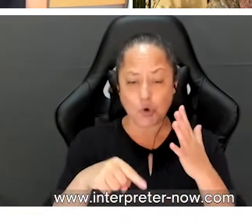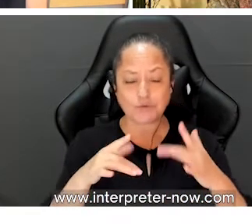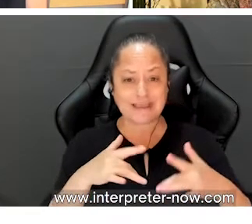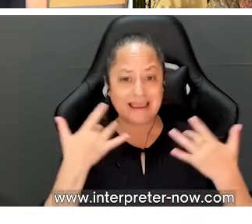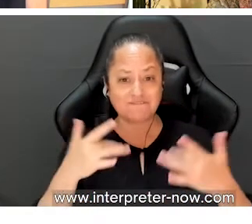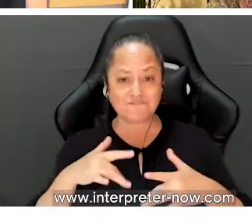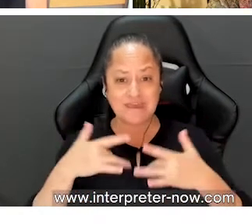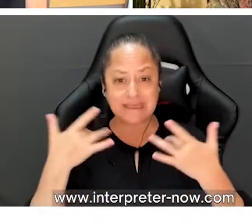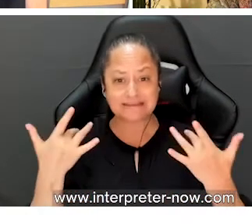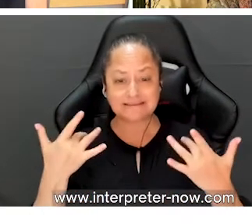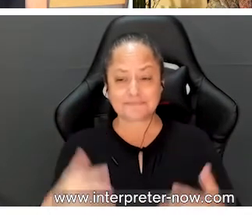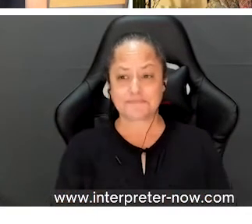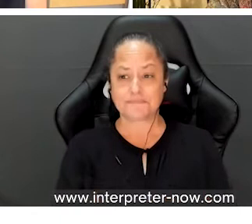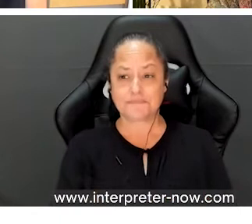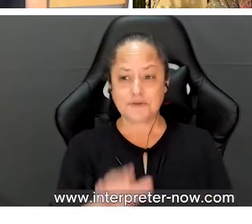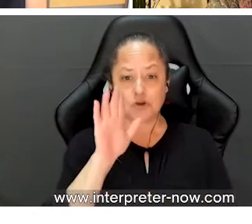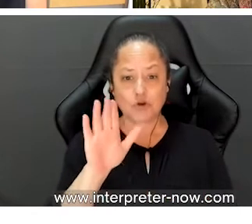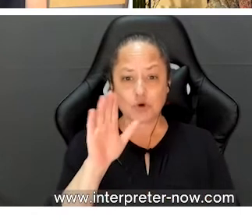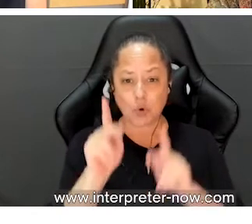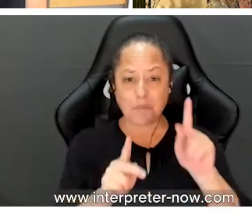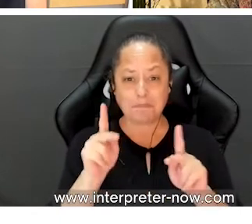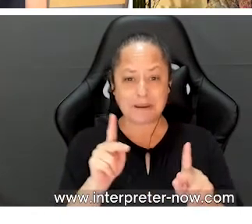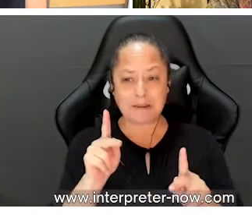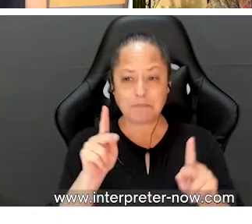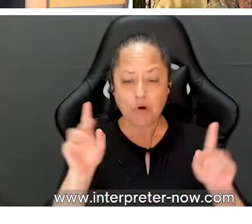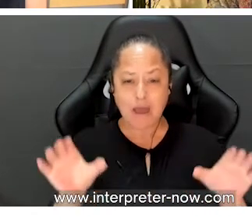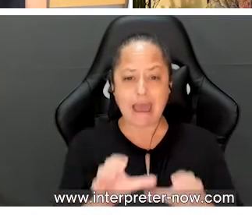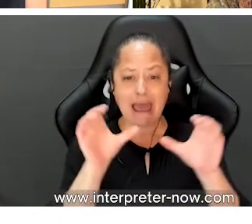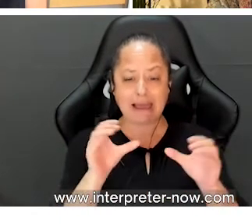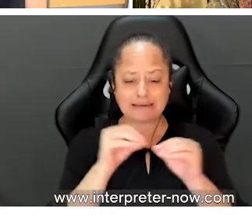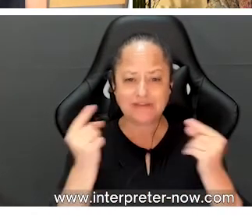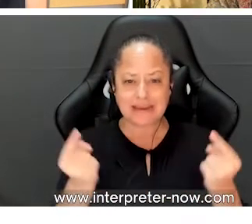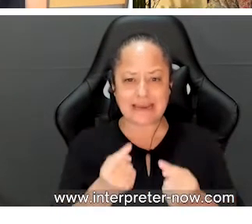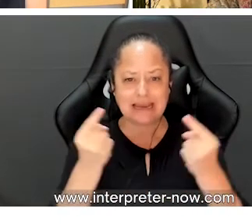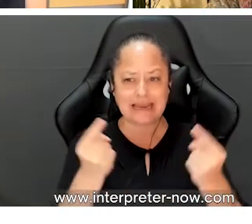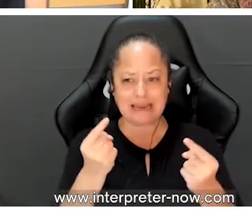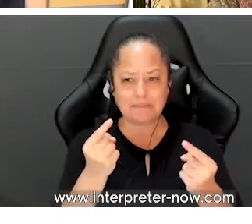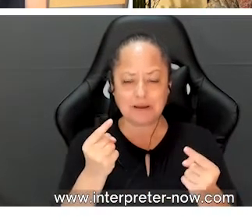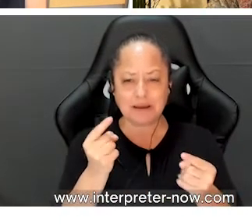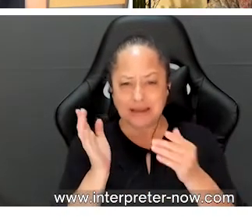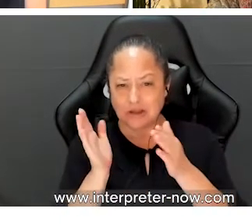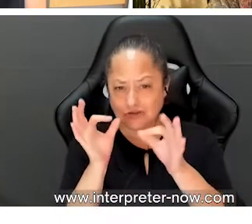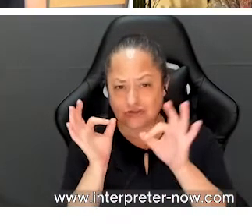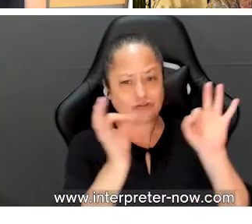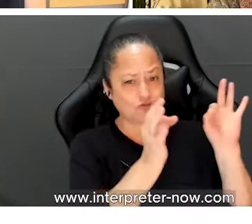kinds of events, your people are actively in pain, incredibly distracted, it's going